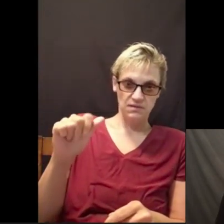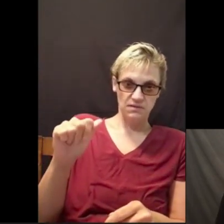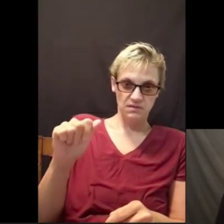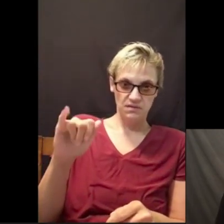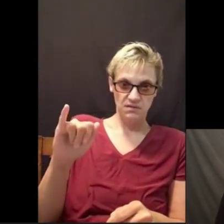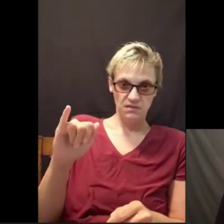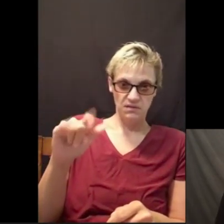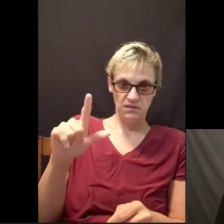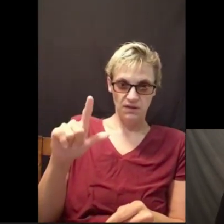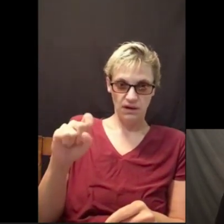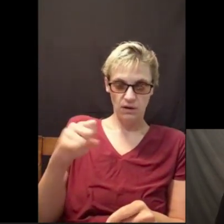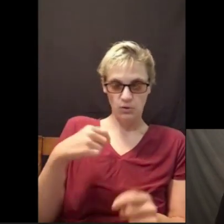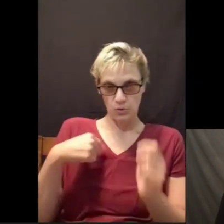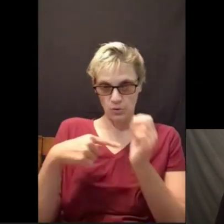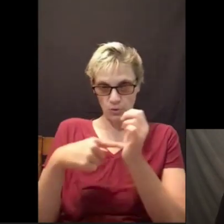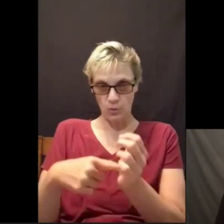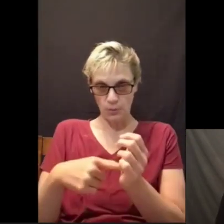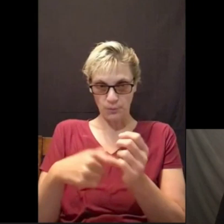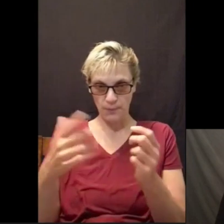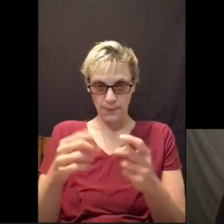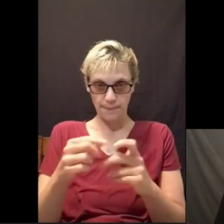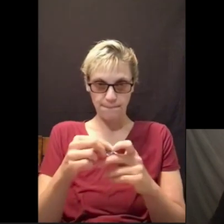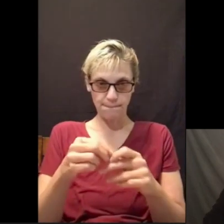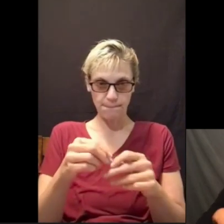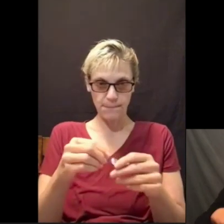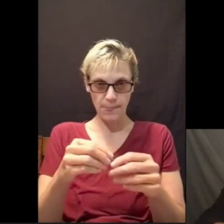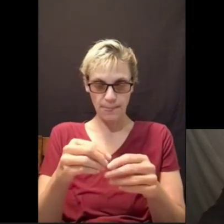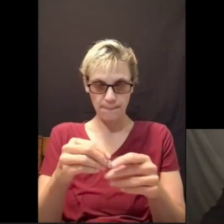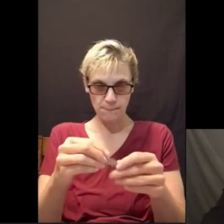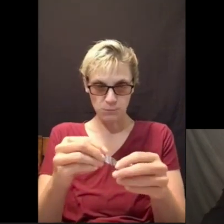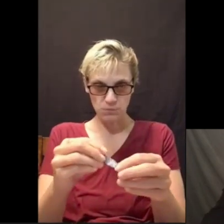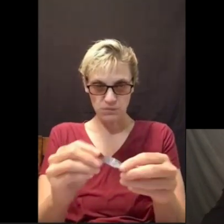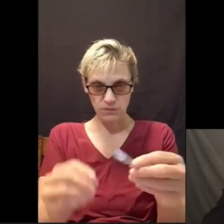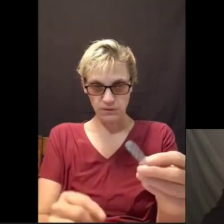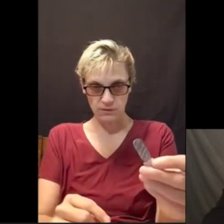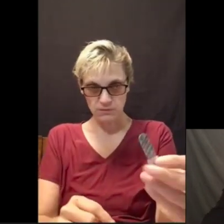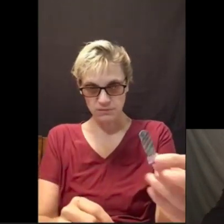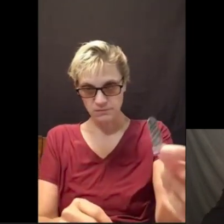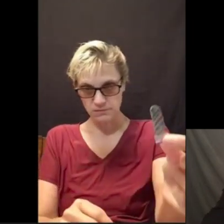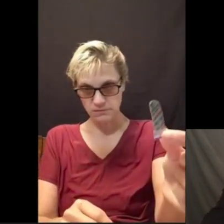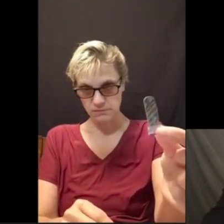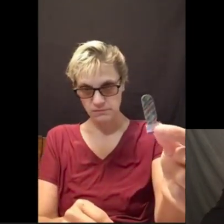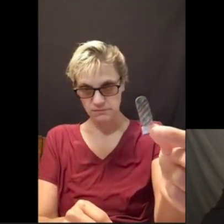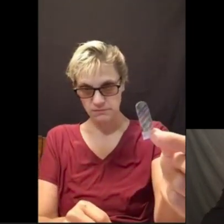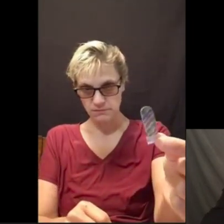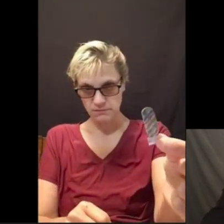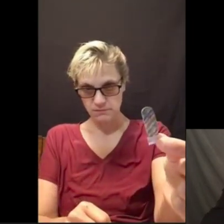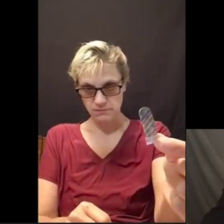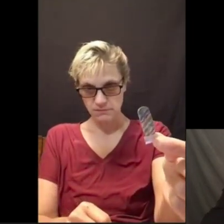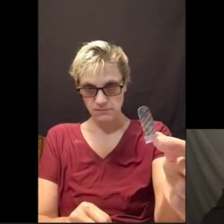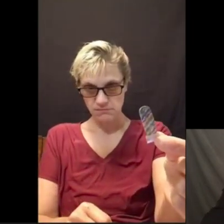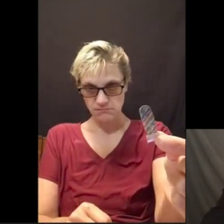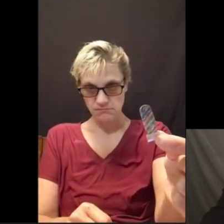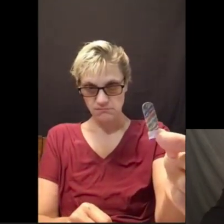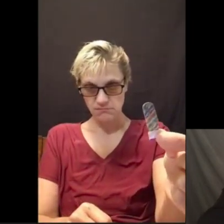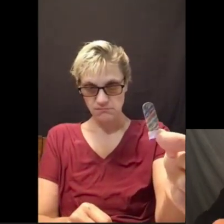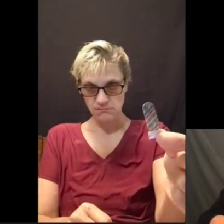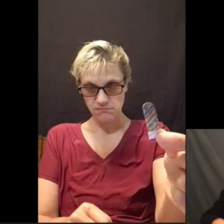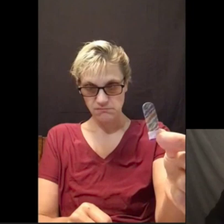I'm going to show you one right here.